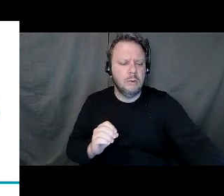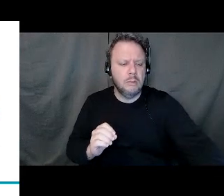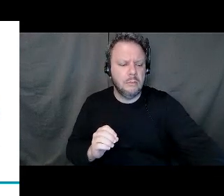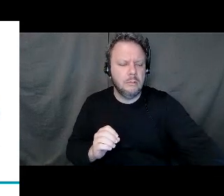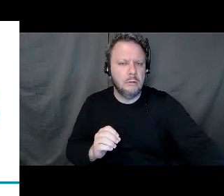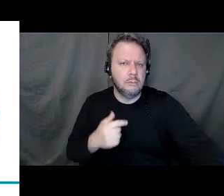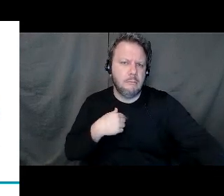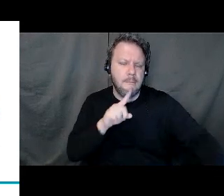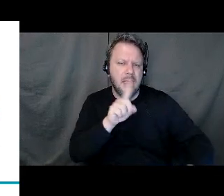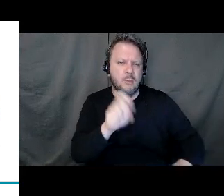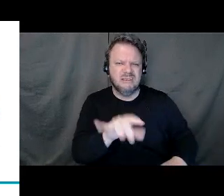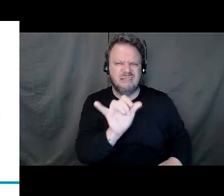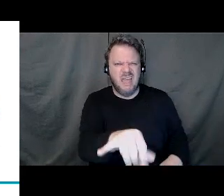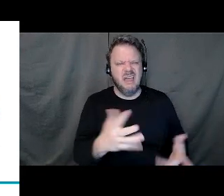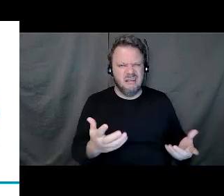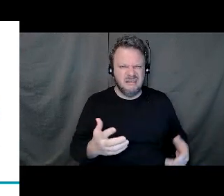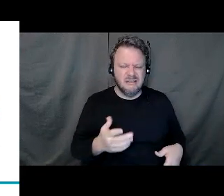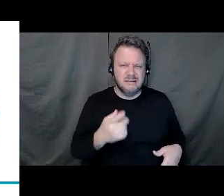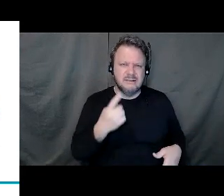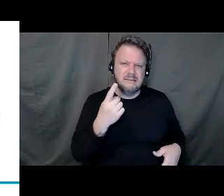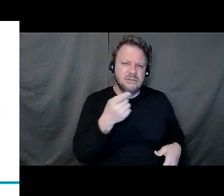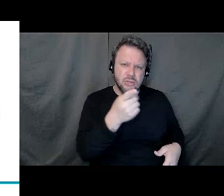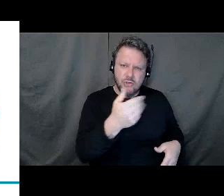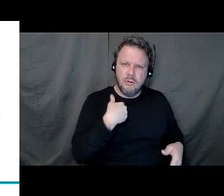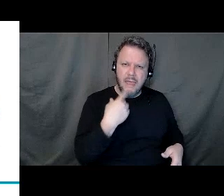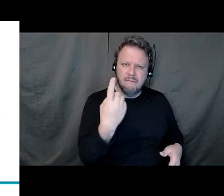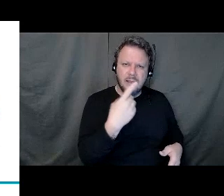Question to say please do you have something where we can start?